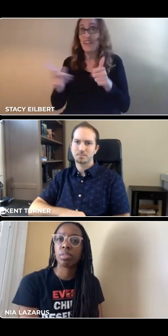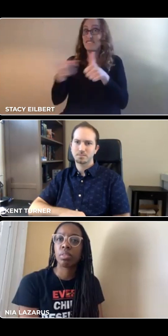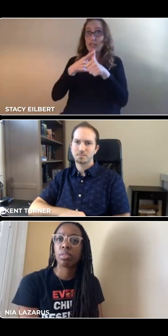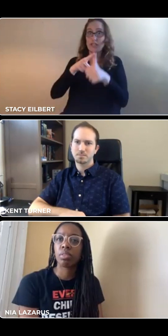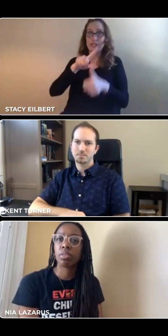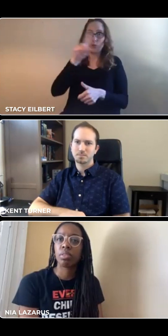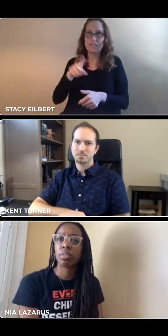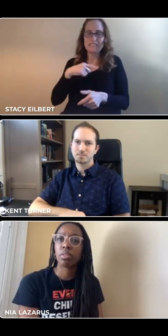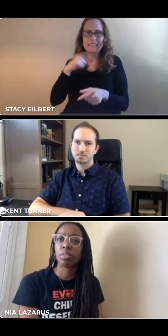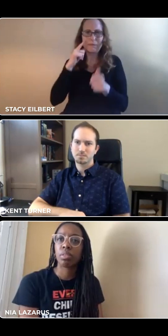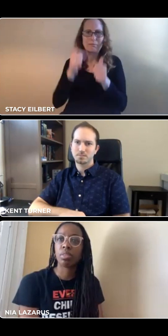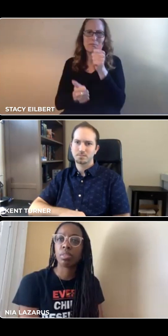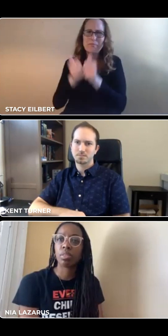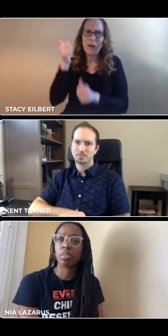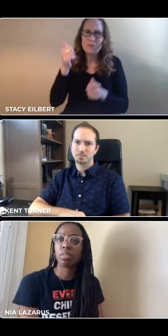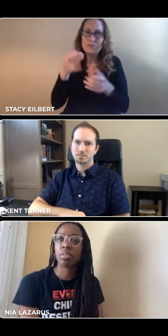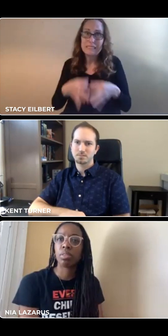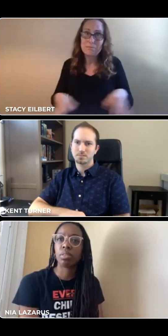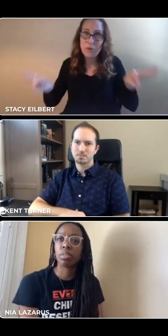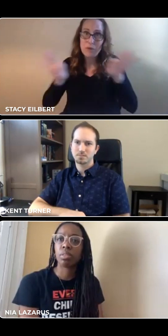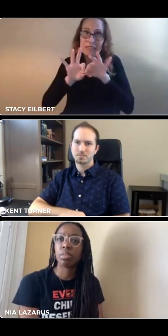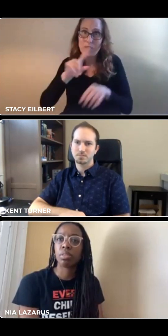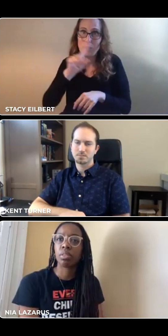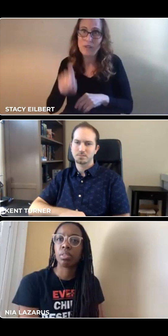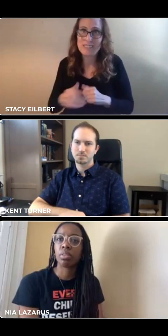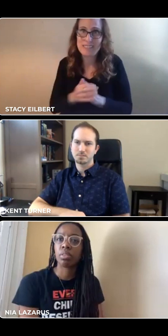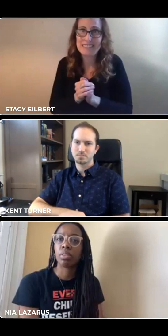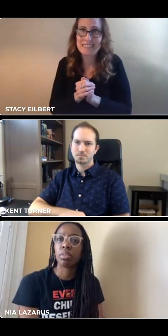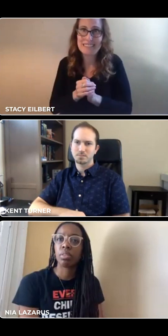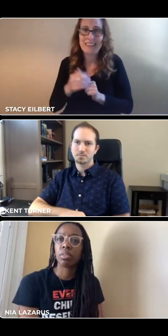see from there if we can have more respondents from there as well.